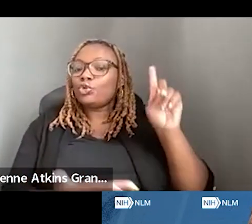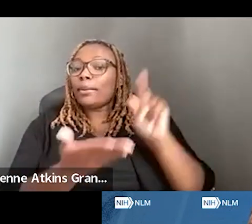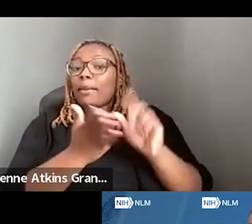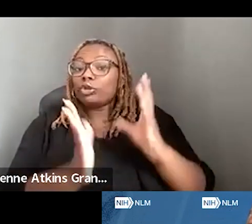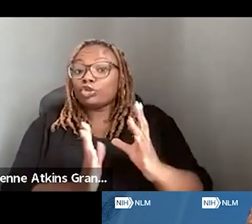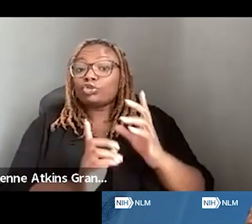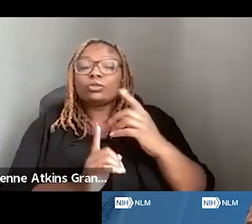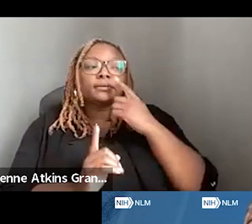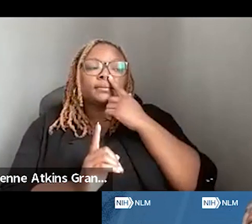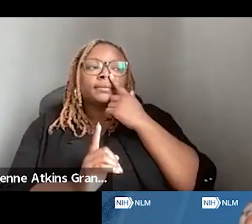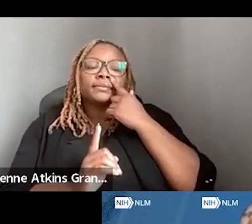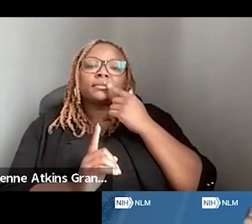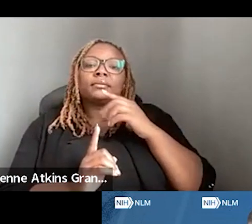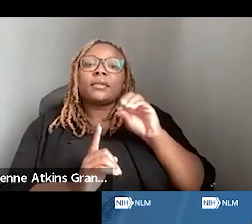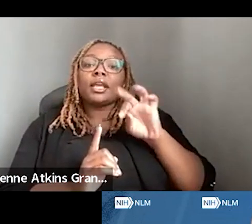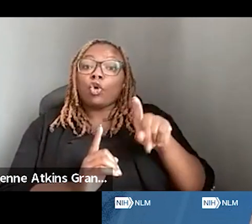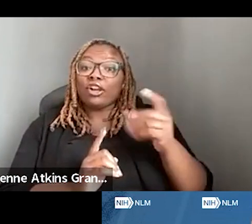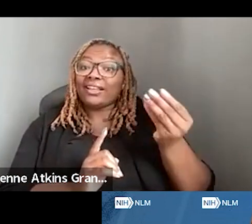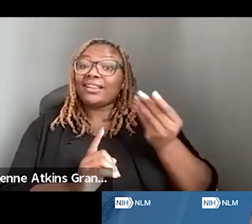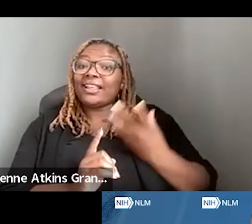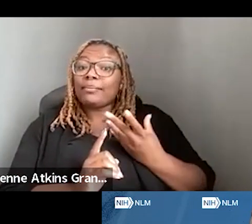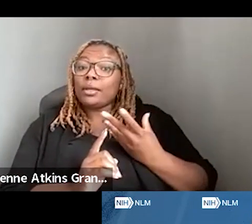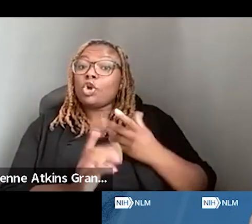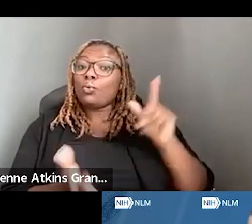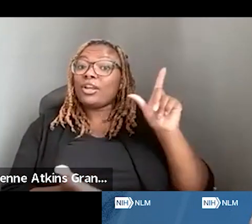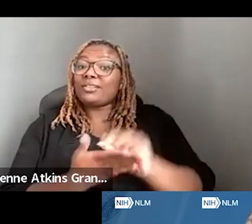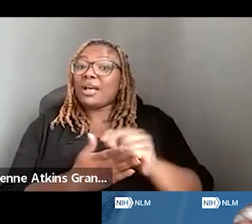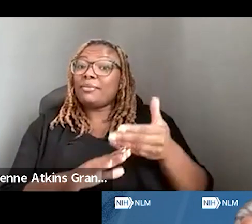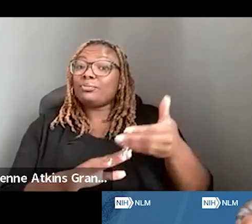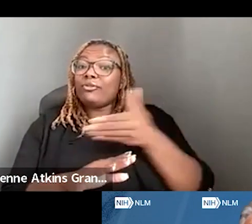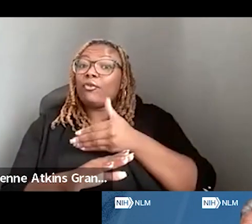And ORCID let me know when it was published before the publisher even did.